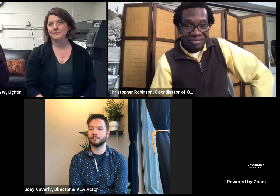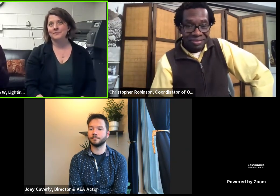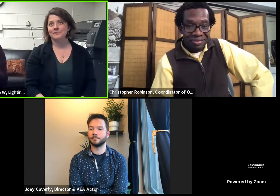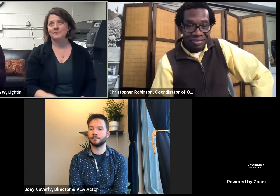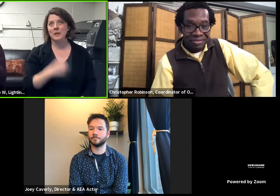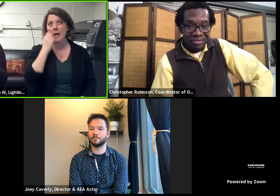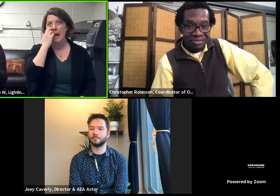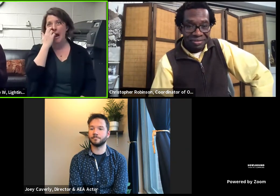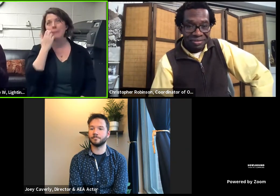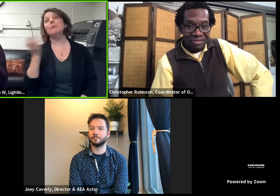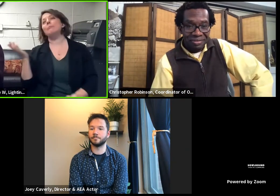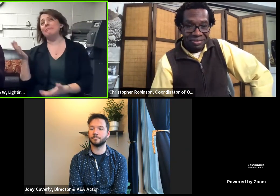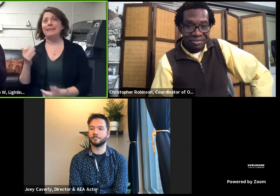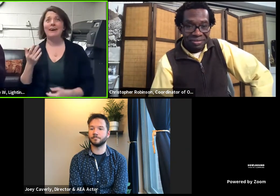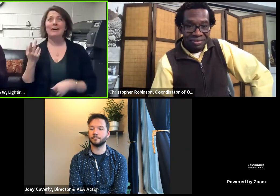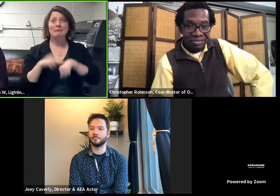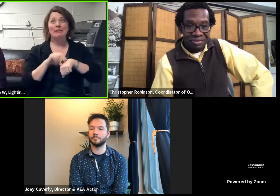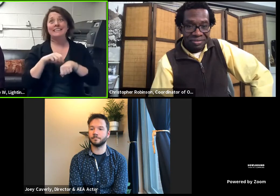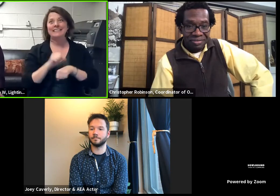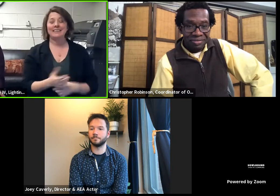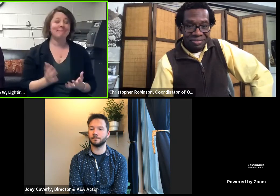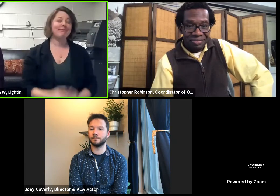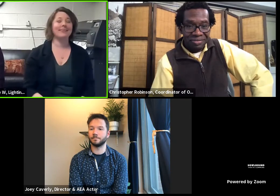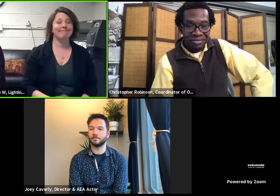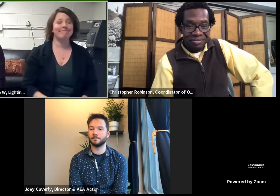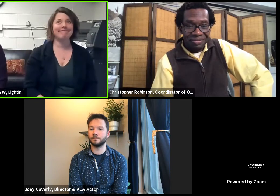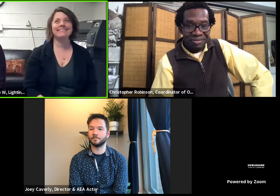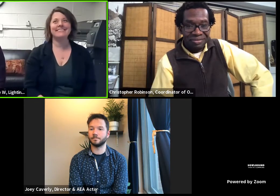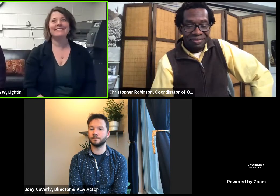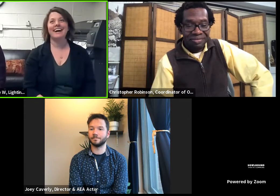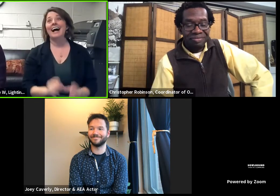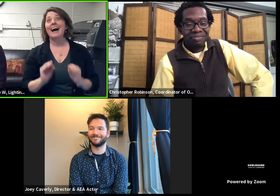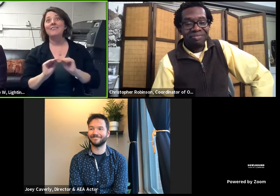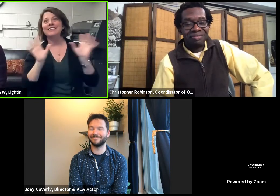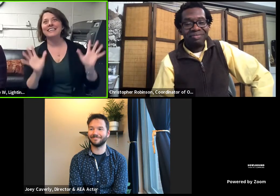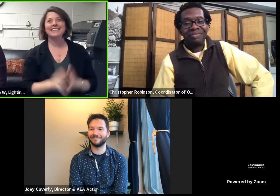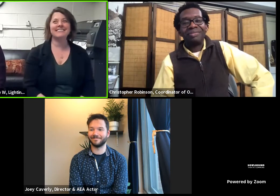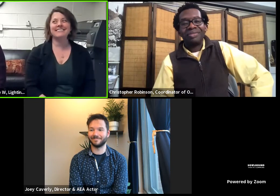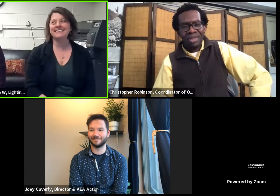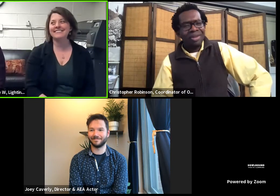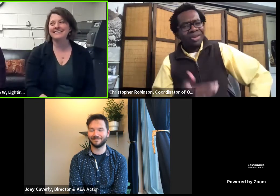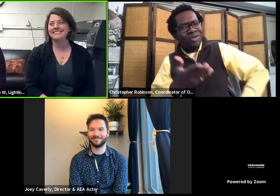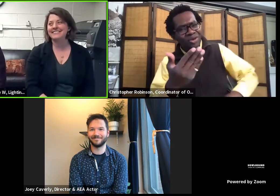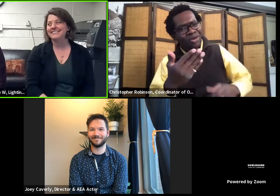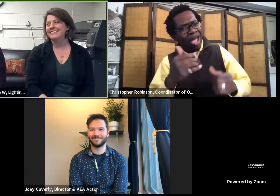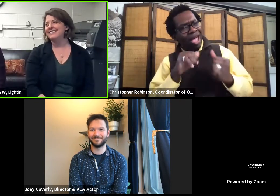Yup, I would just like to add that as a stage manager, I face the same issues with headsets, of course.